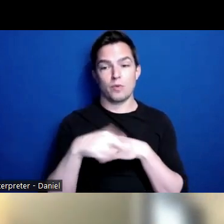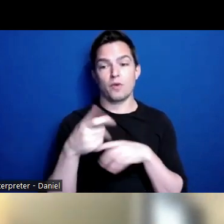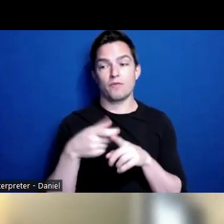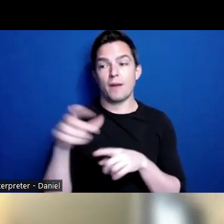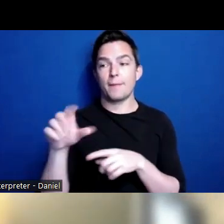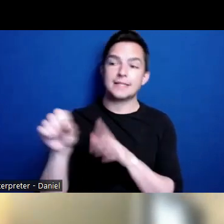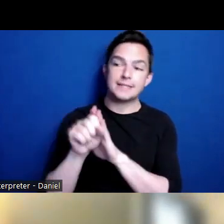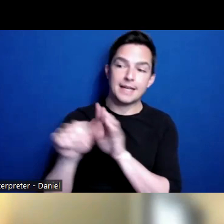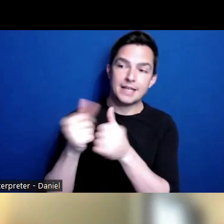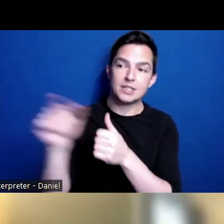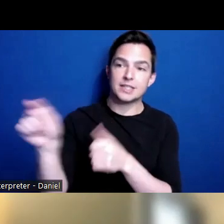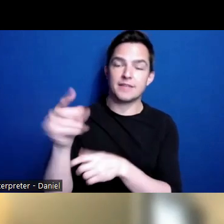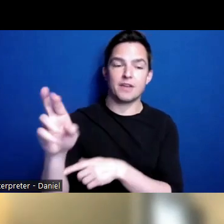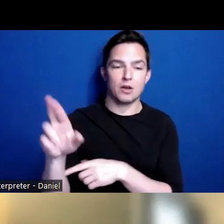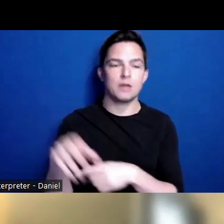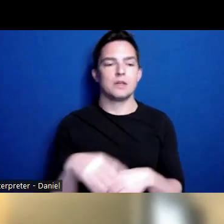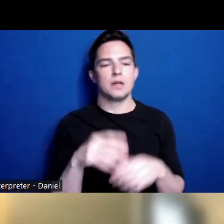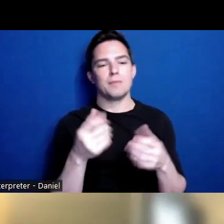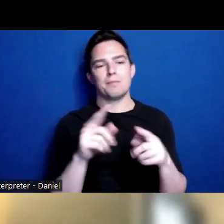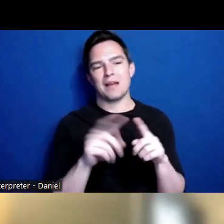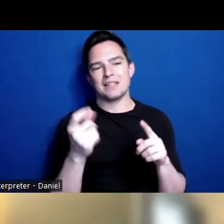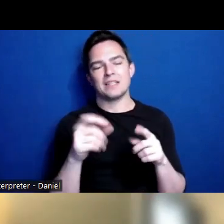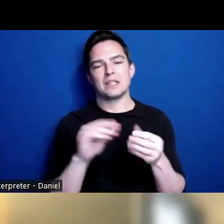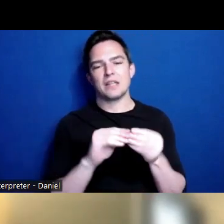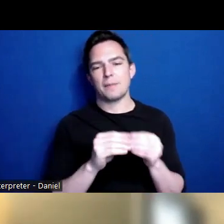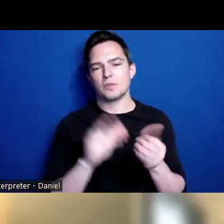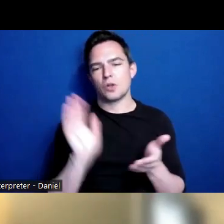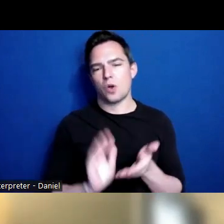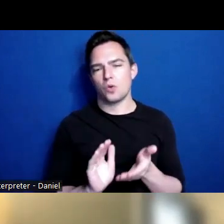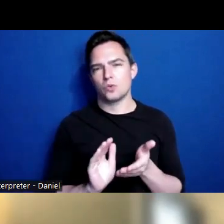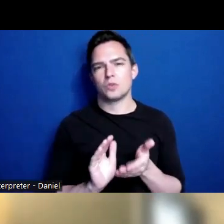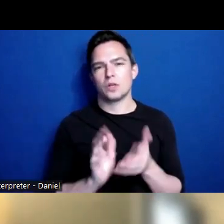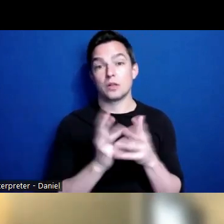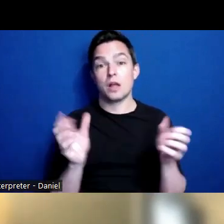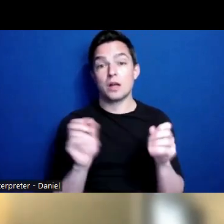However, the numbers are quite low and there are, I think, tremendous opportunities to increase